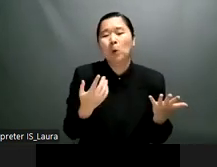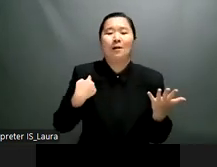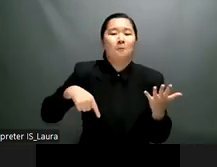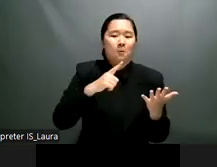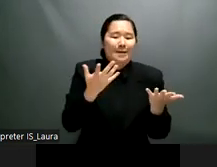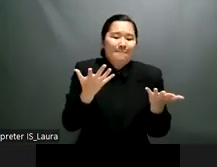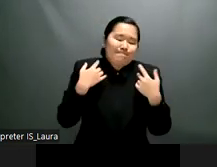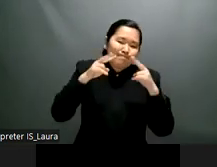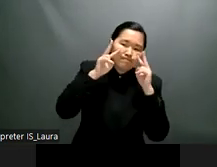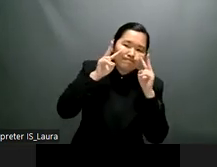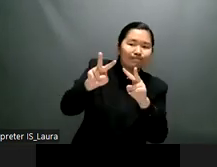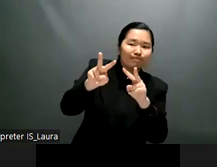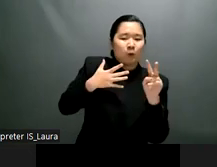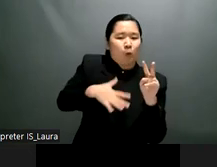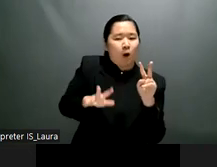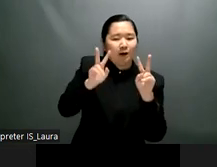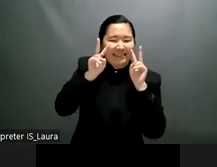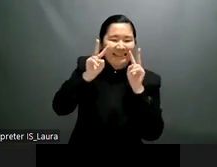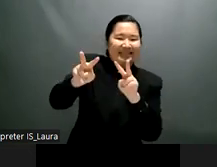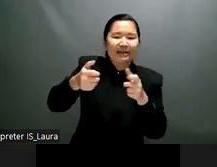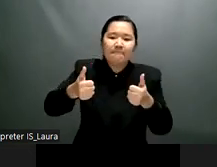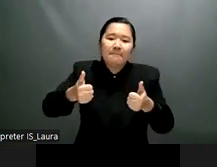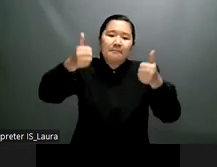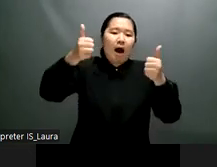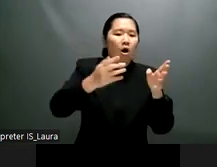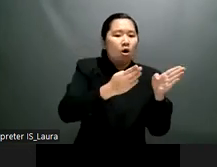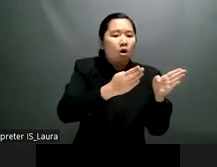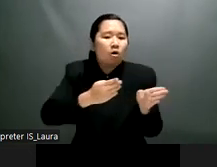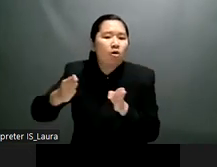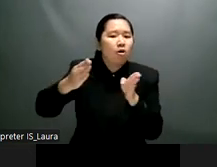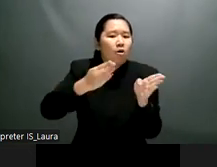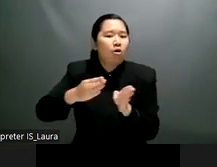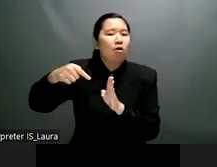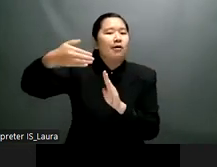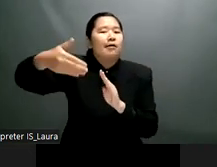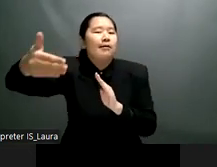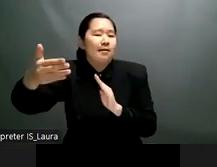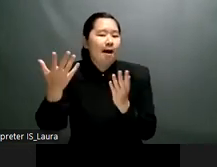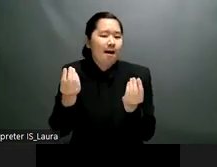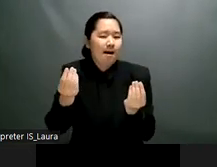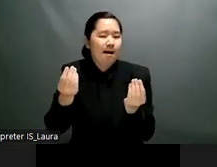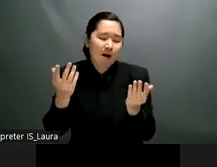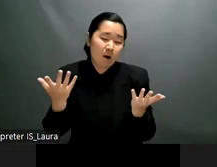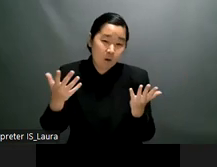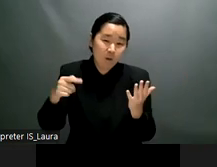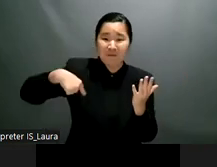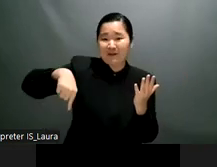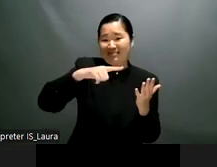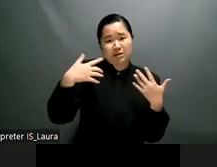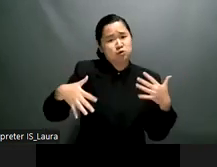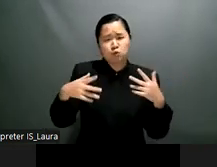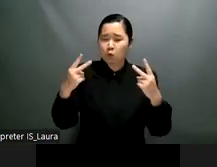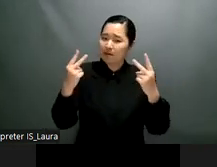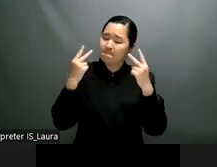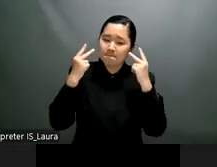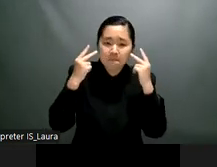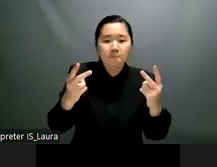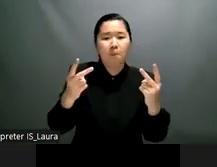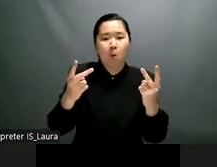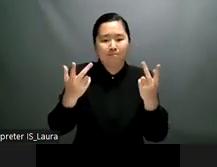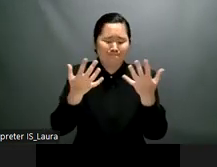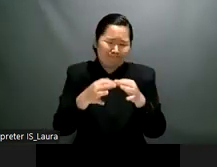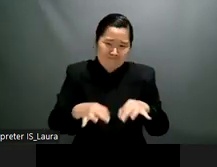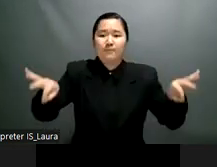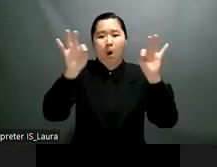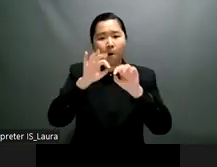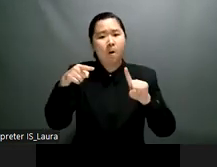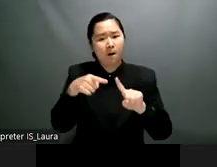for our people around the world for situations of this kind we are organizing ourselves